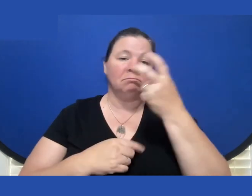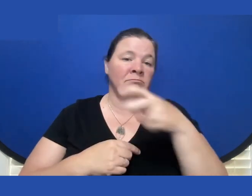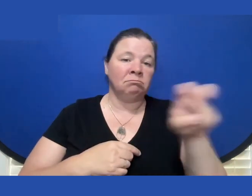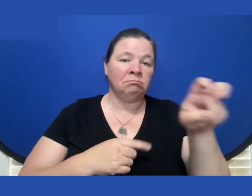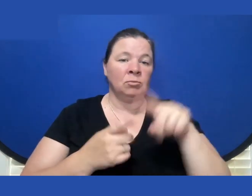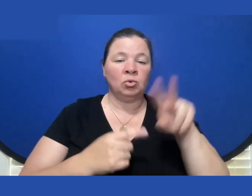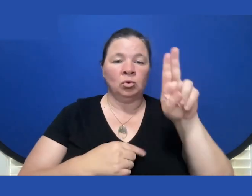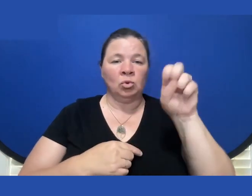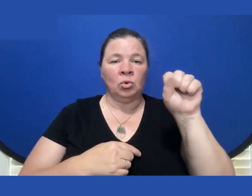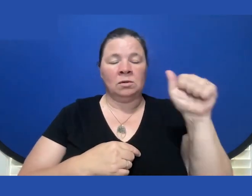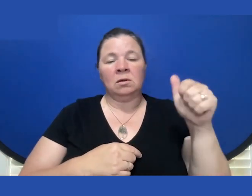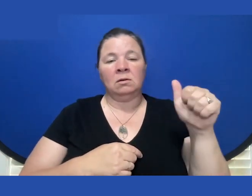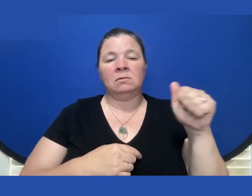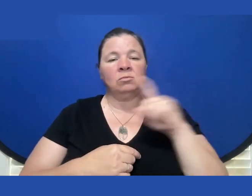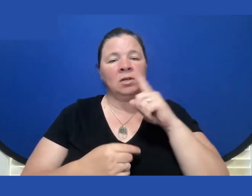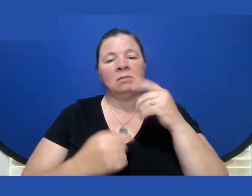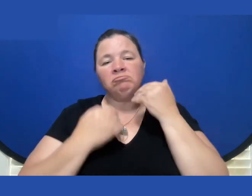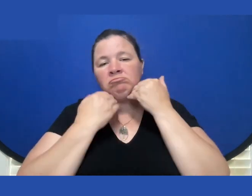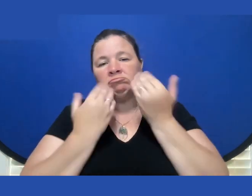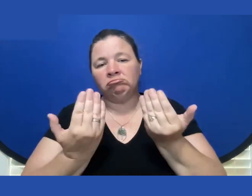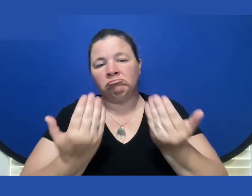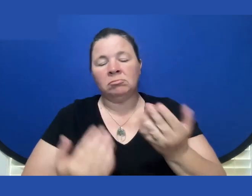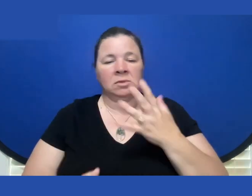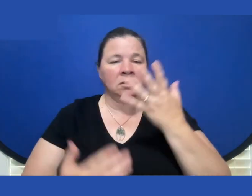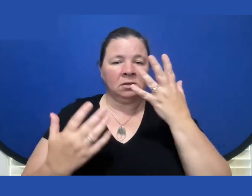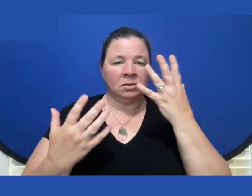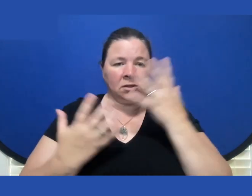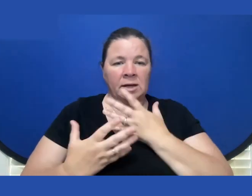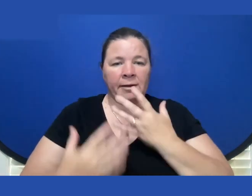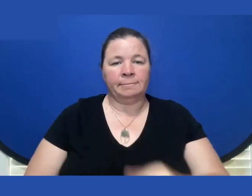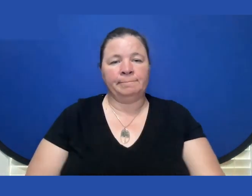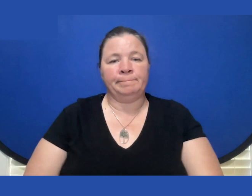which is a shame. Yeah. - Yeah. It is a shame for sure.